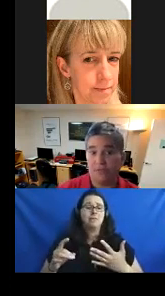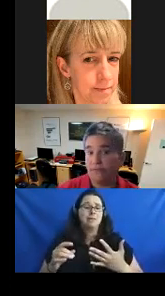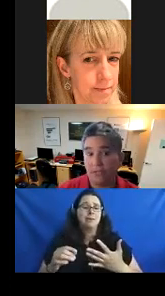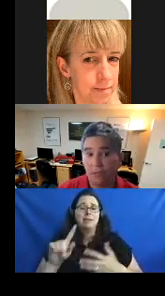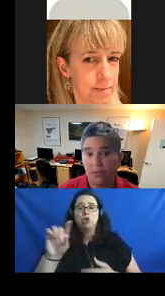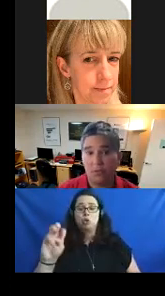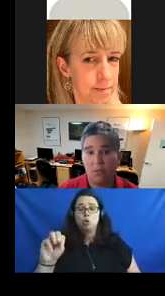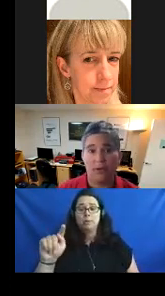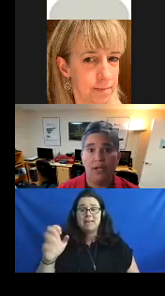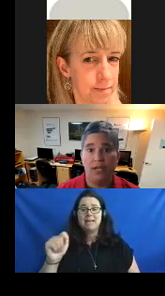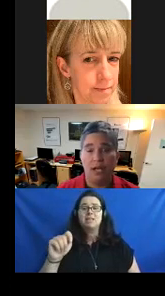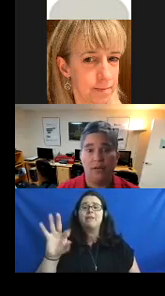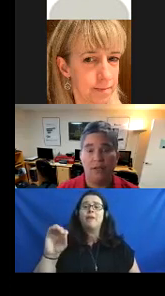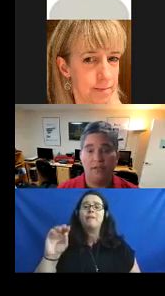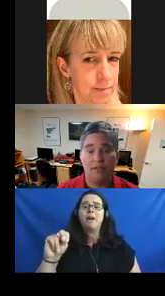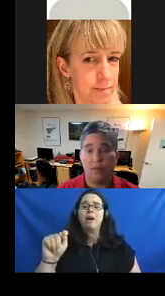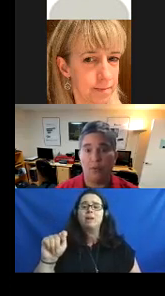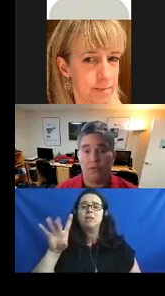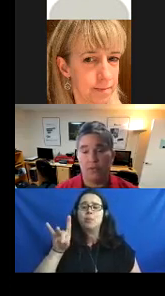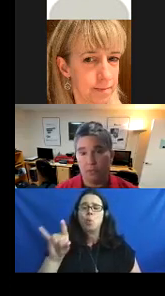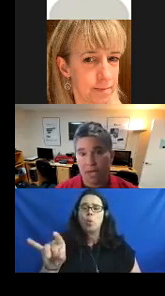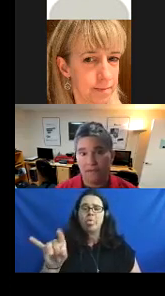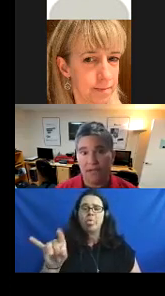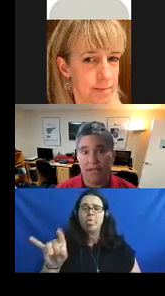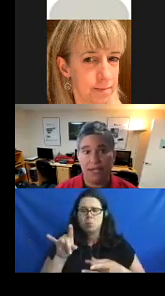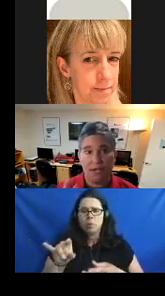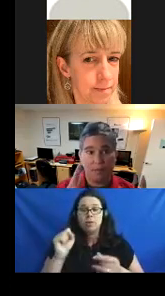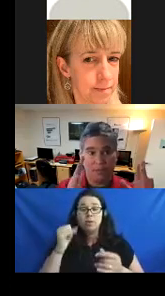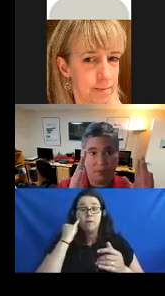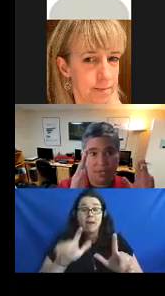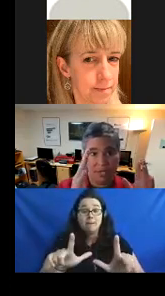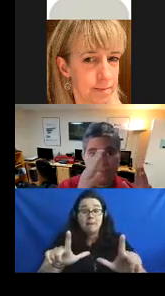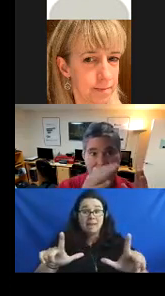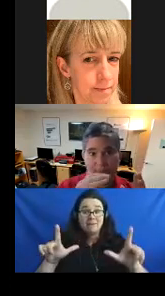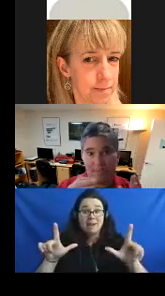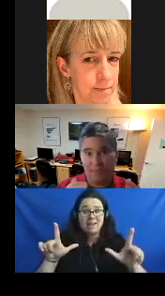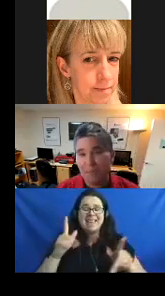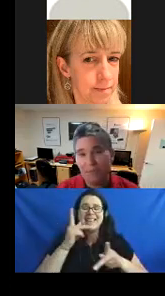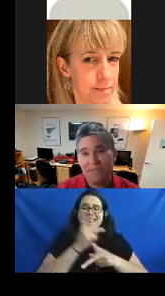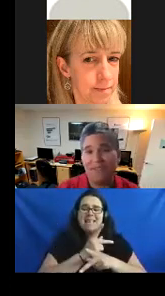FONT SMOOTHING. IF I WERE TO MAGNIFY, IT HELPS TO KEEP ME FROM SEEING THE